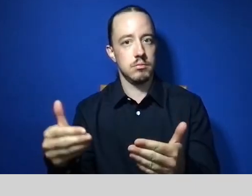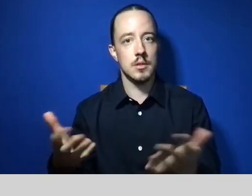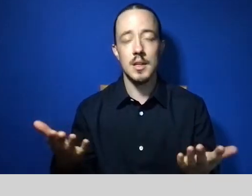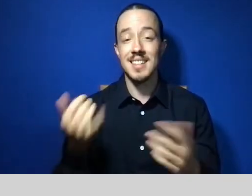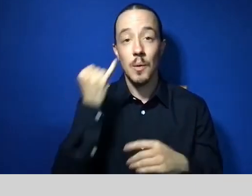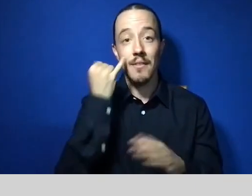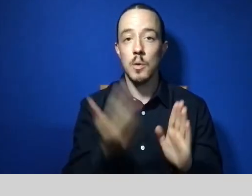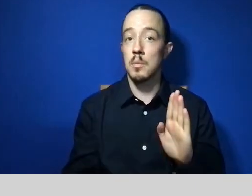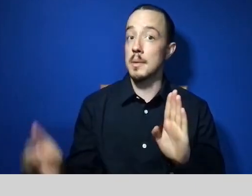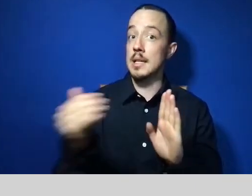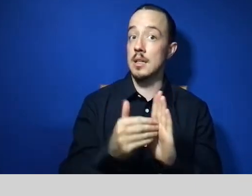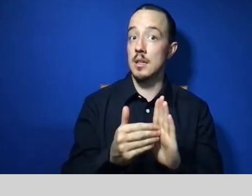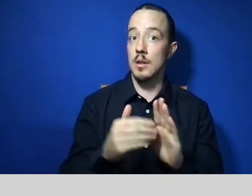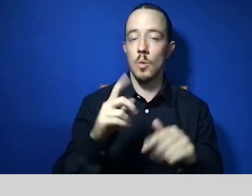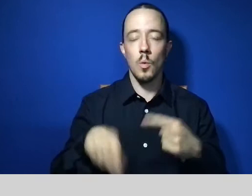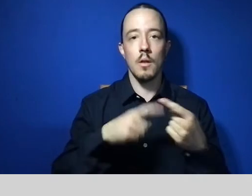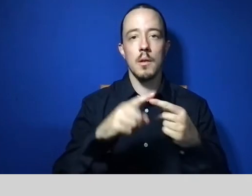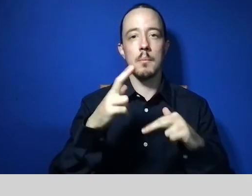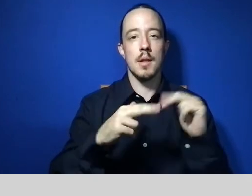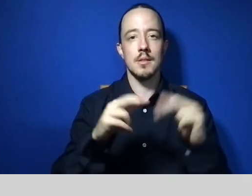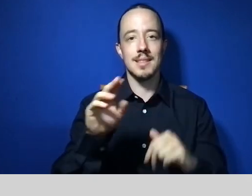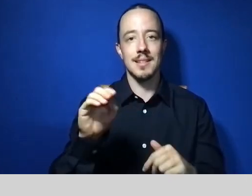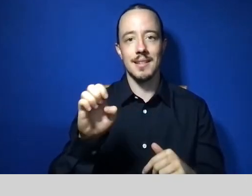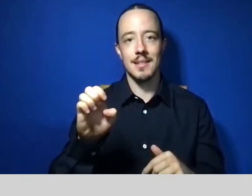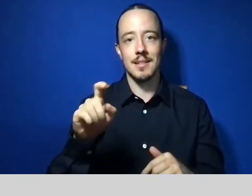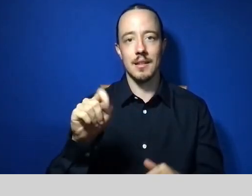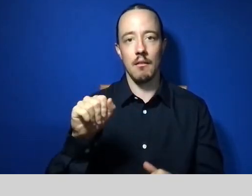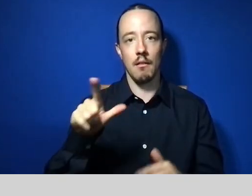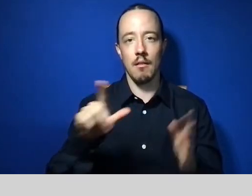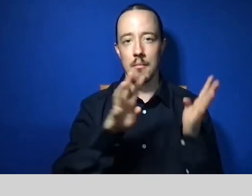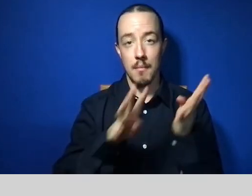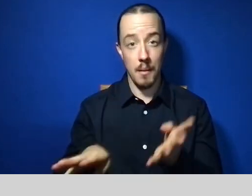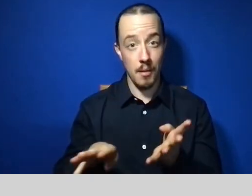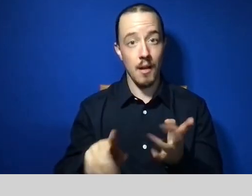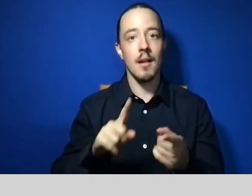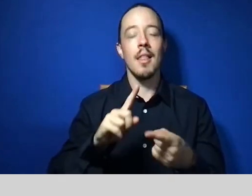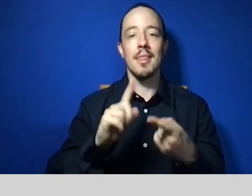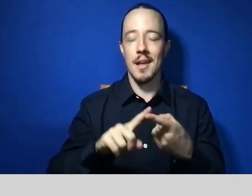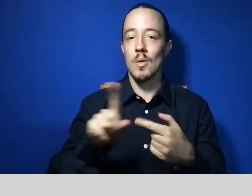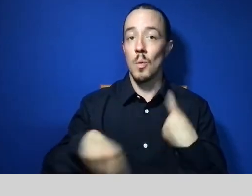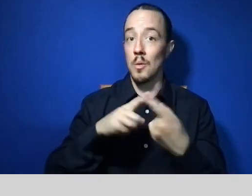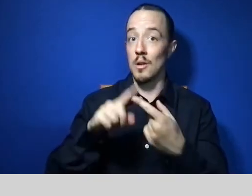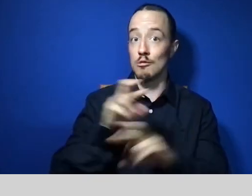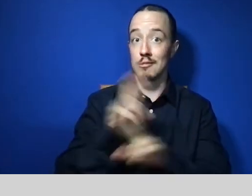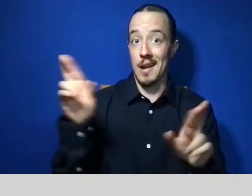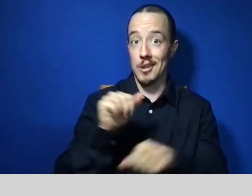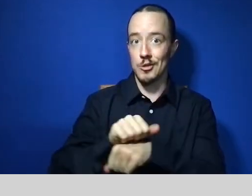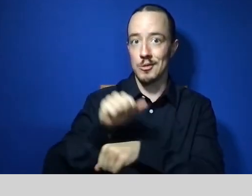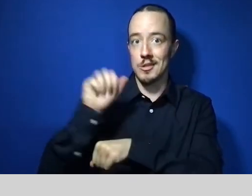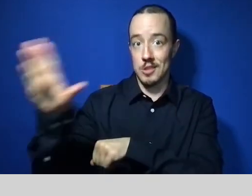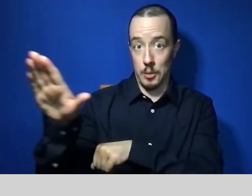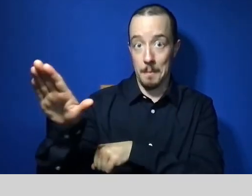And if we repeat this process of building out our ETL pipeline, we'll eventually ship it to production.